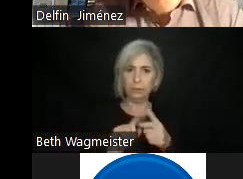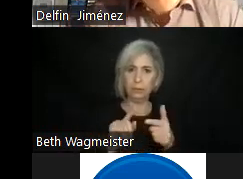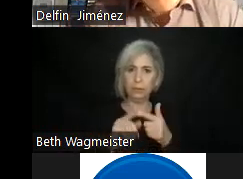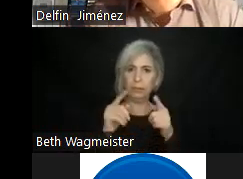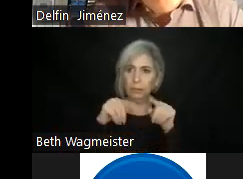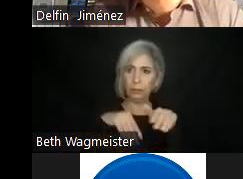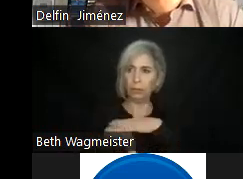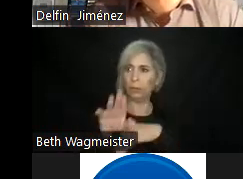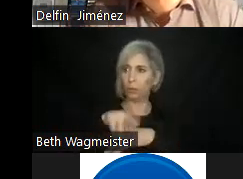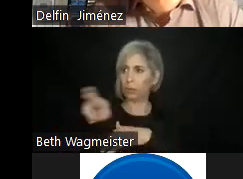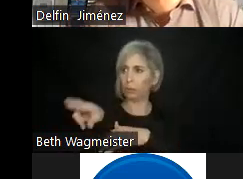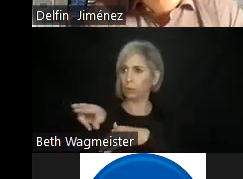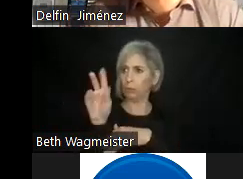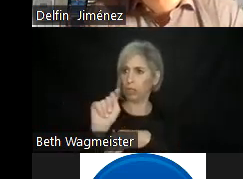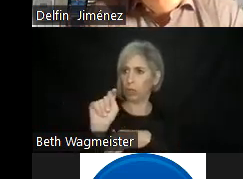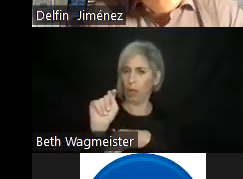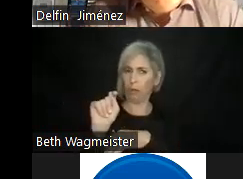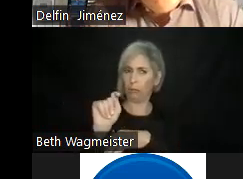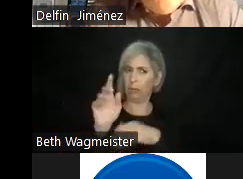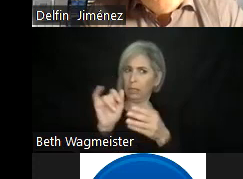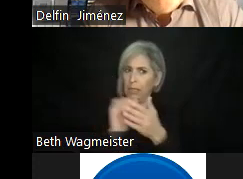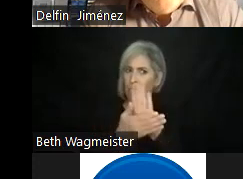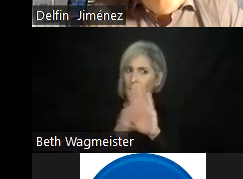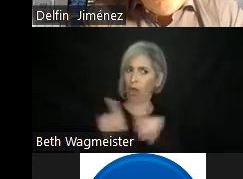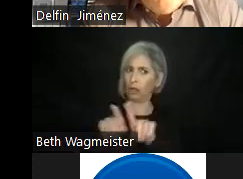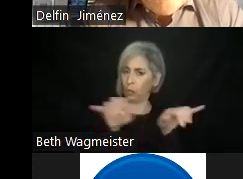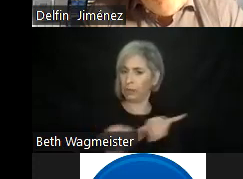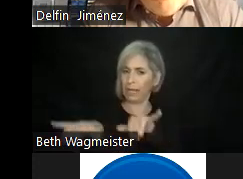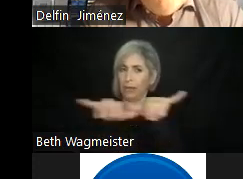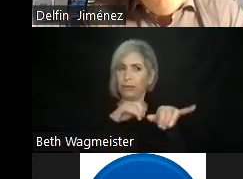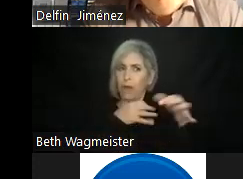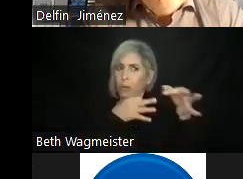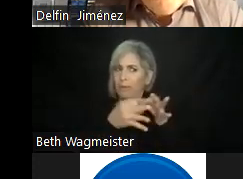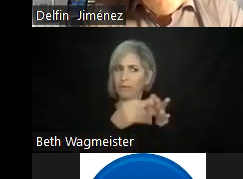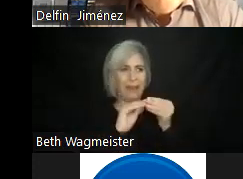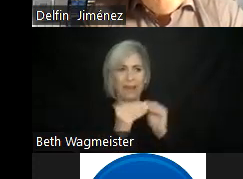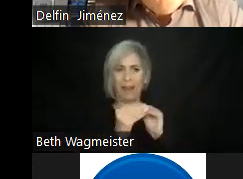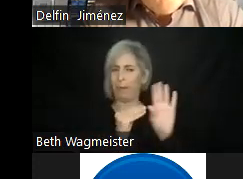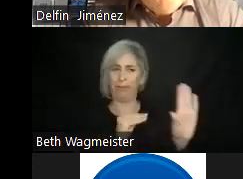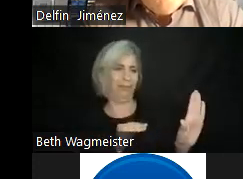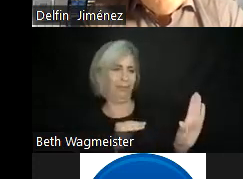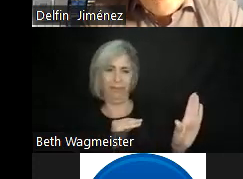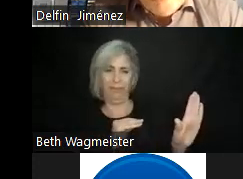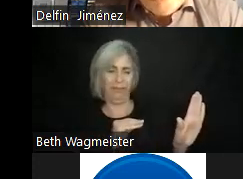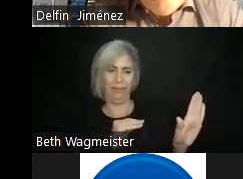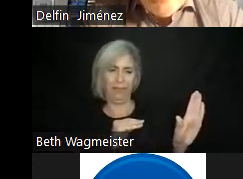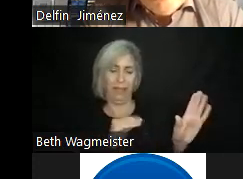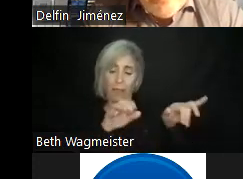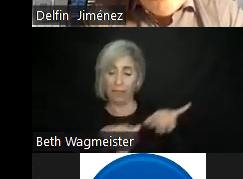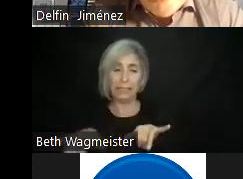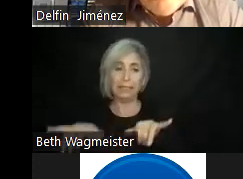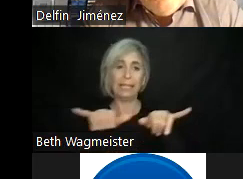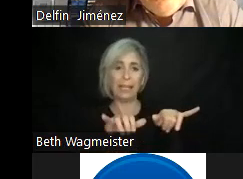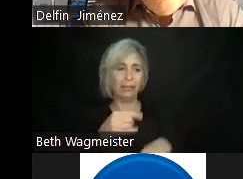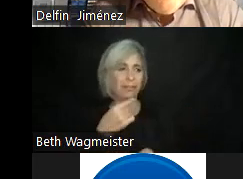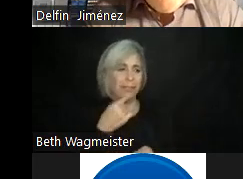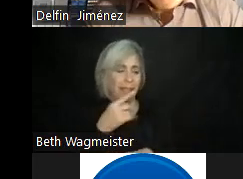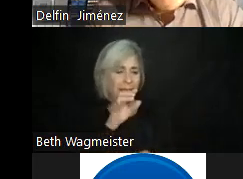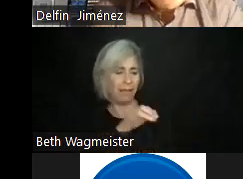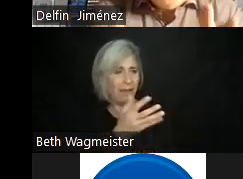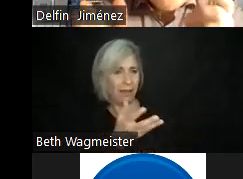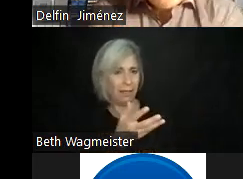this standard do not define a number. This standard says that it is necessary,